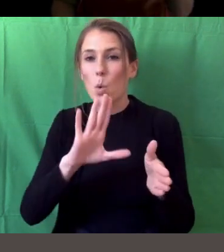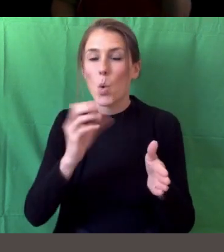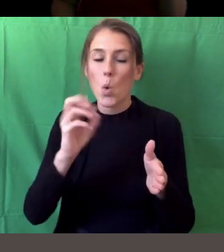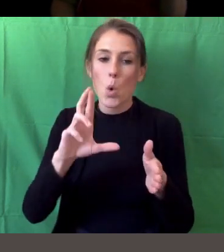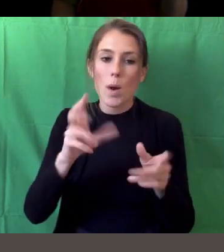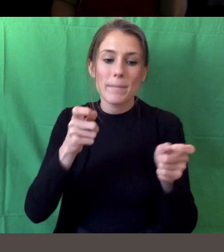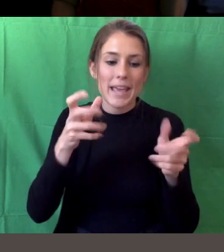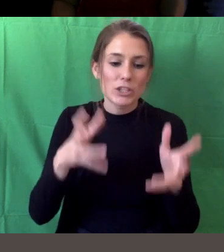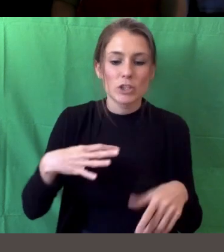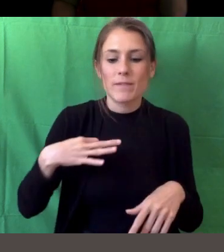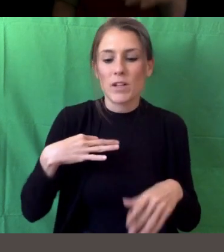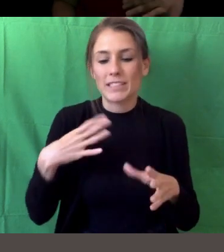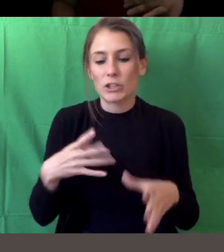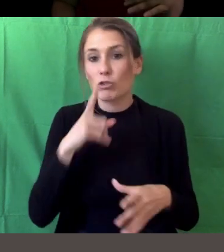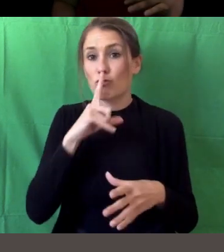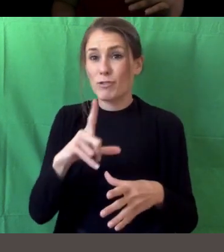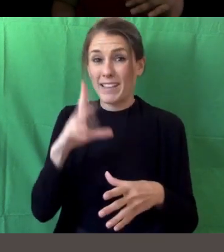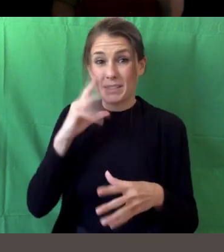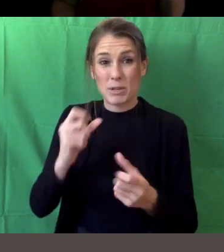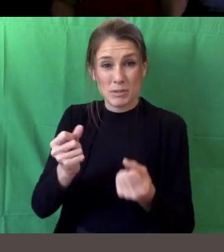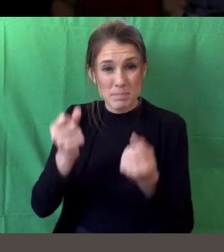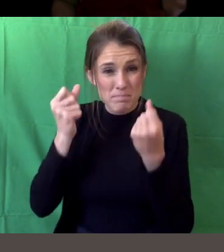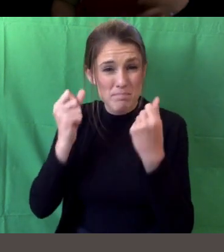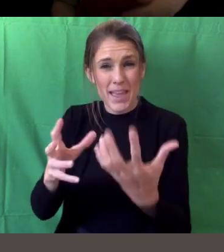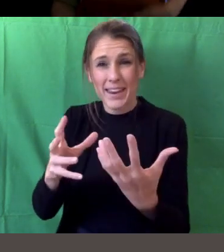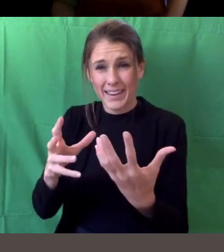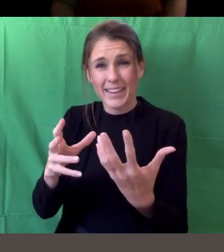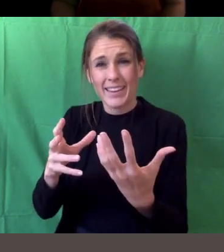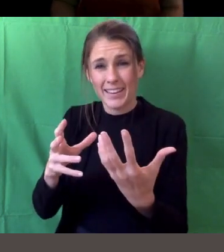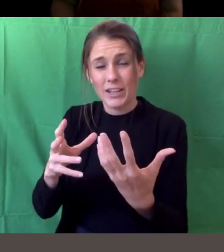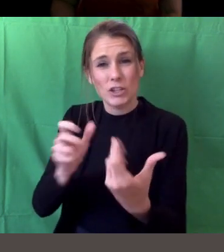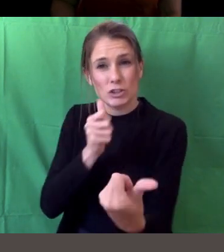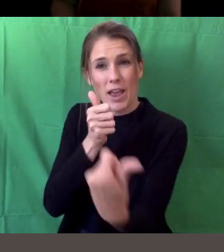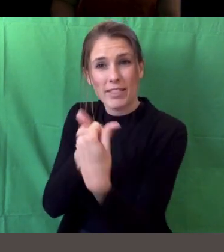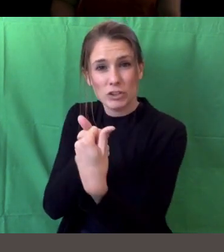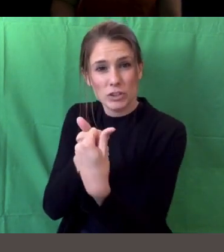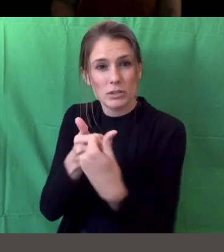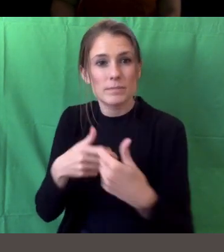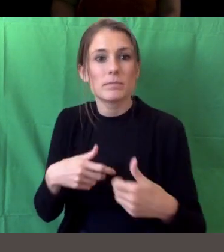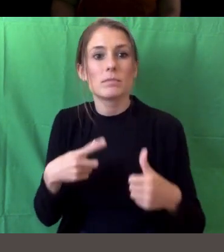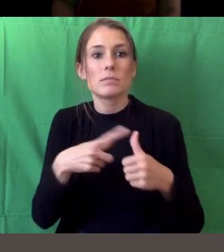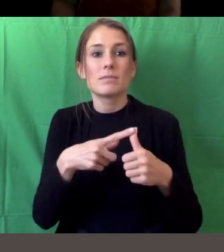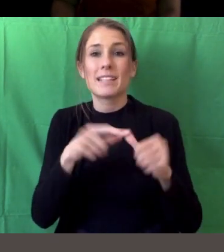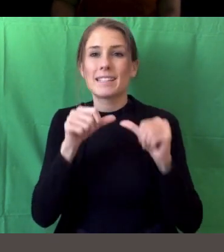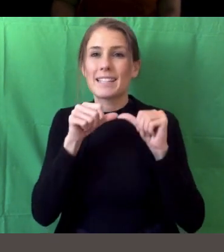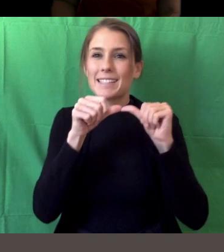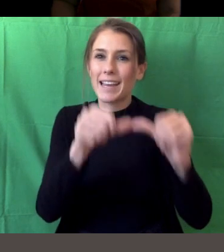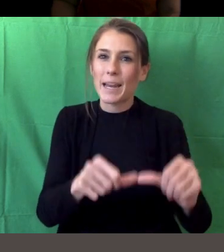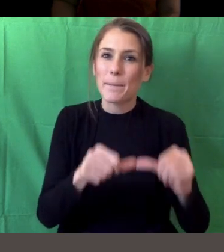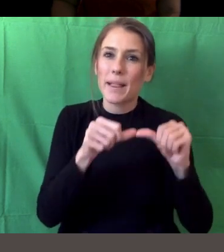organizers or community managers or volunteers. One of them is sustainability.